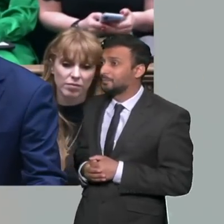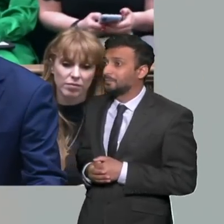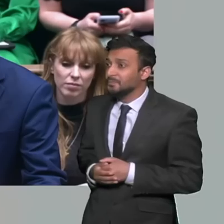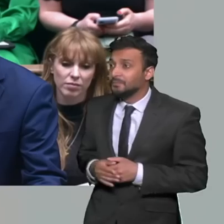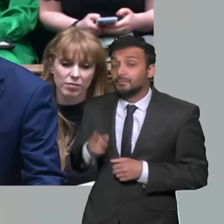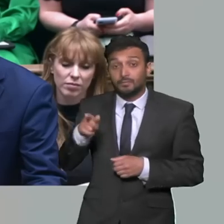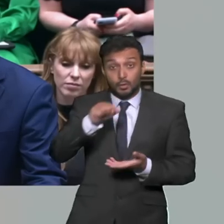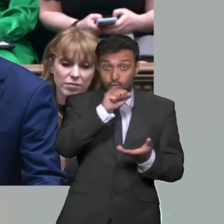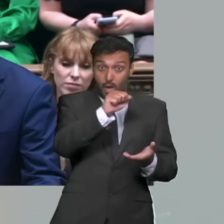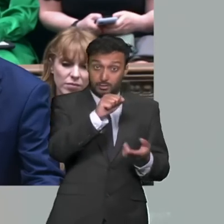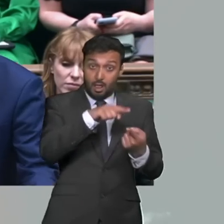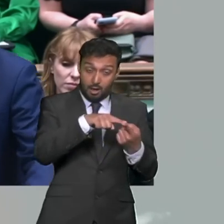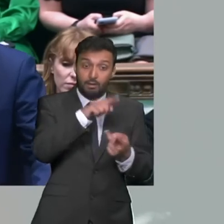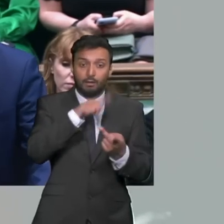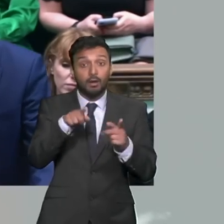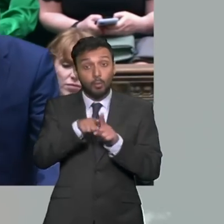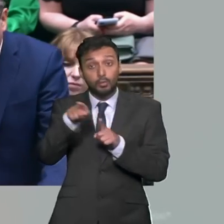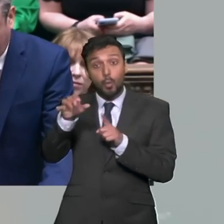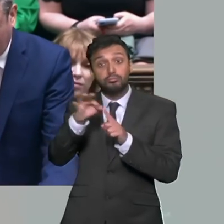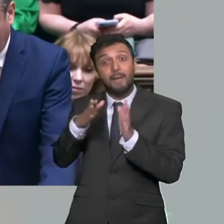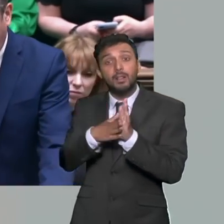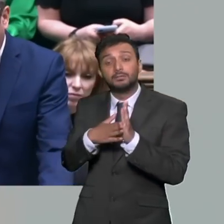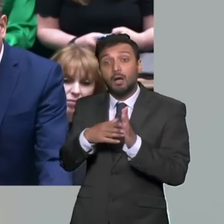Prime Minister called fears about inflation “unfounded”.